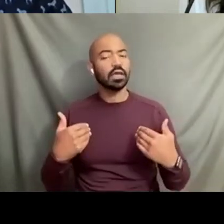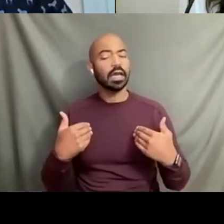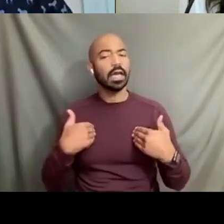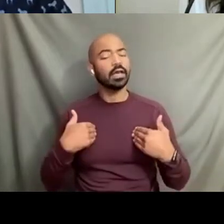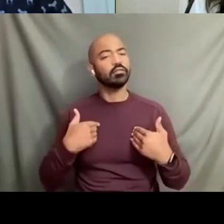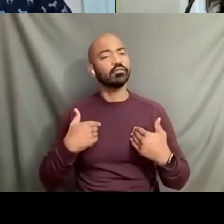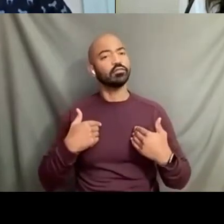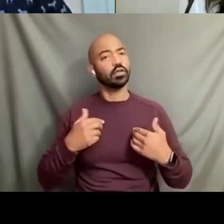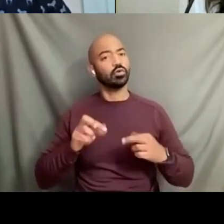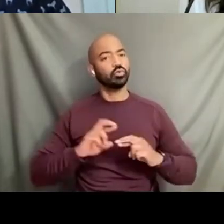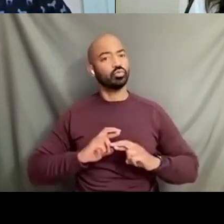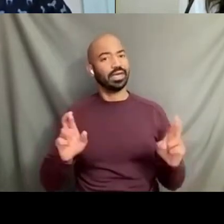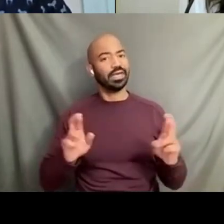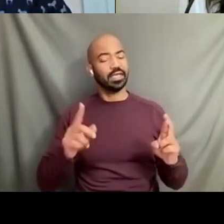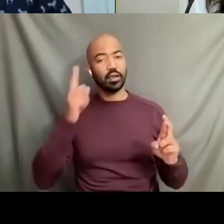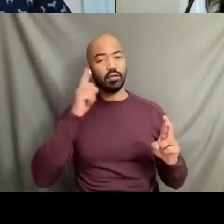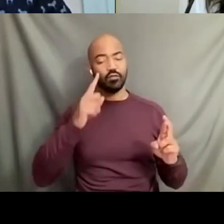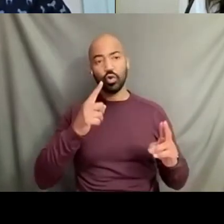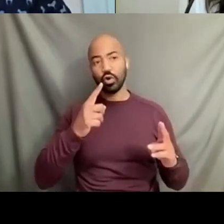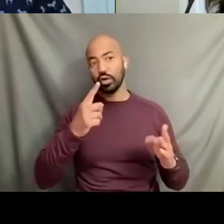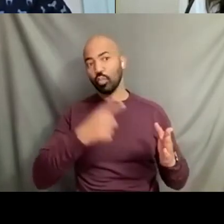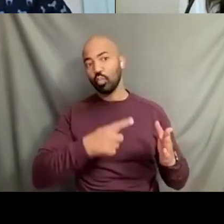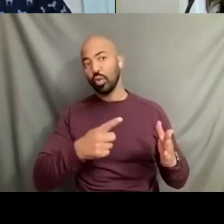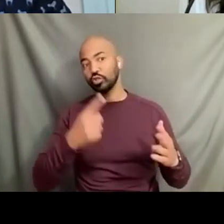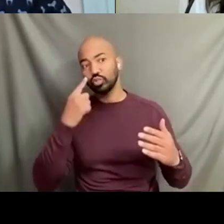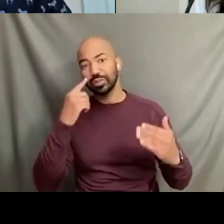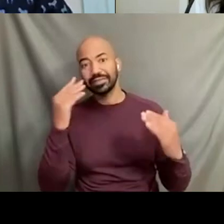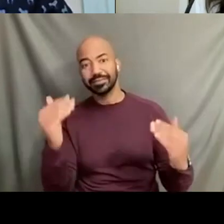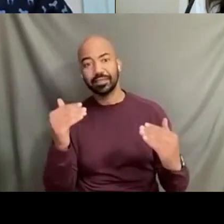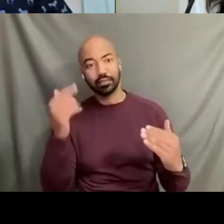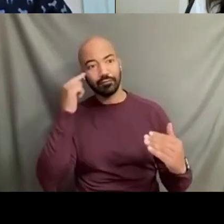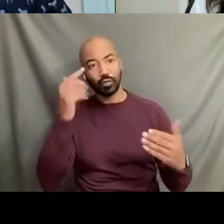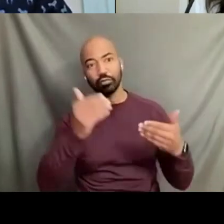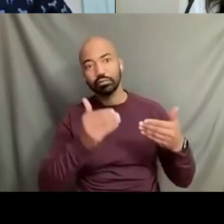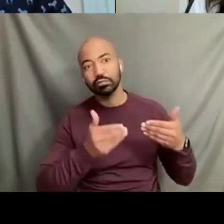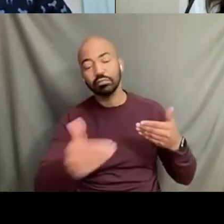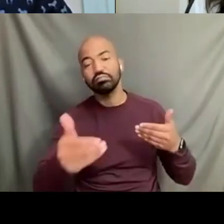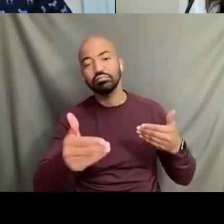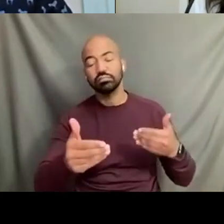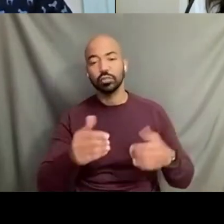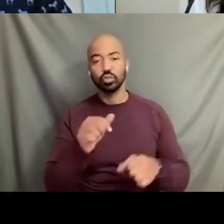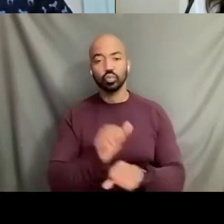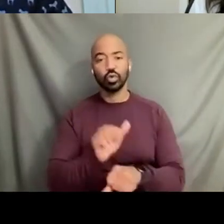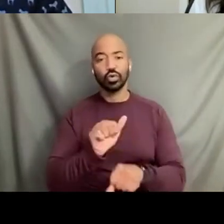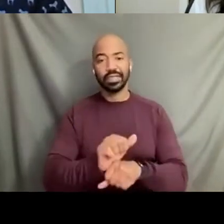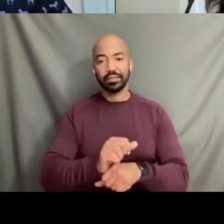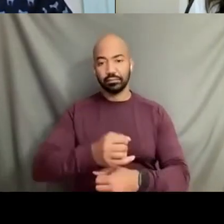the task ahead, you know, on campus? So I know that during orientation,